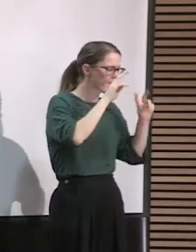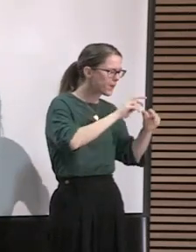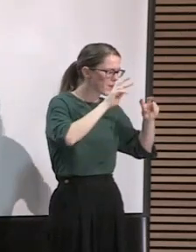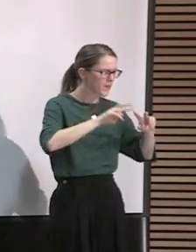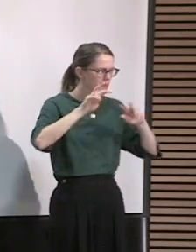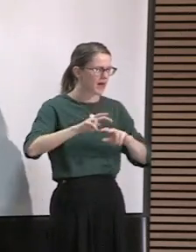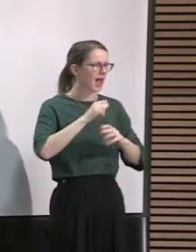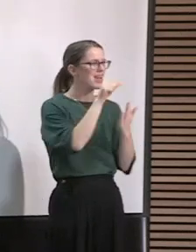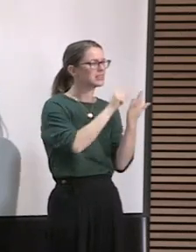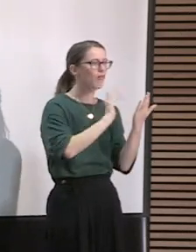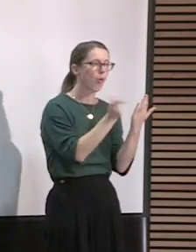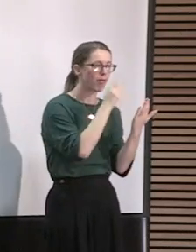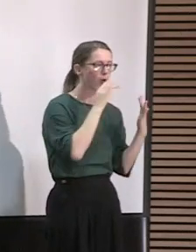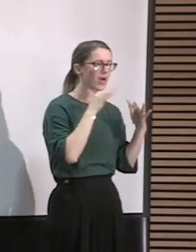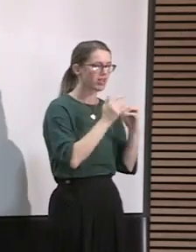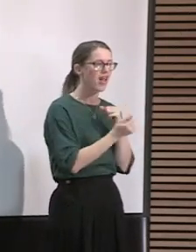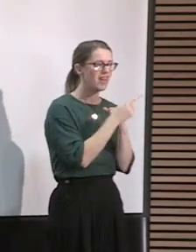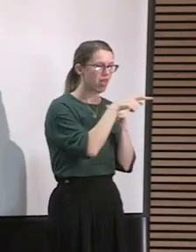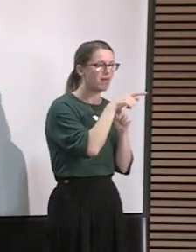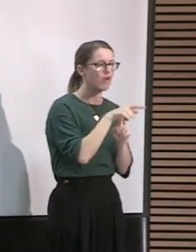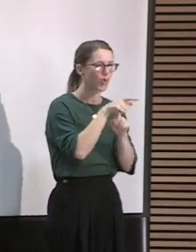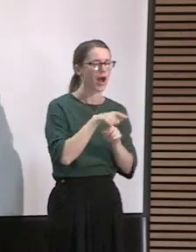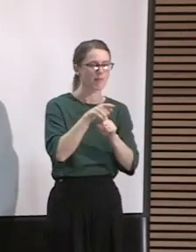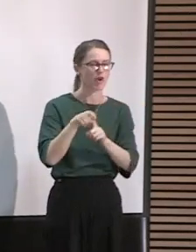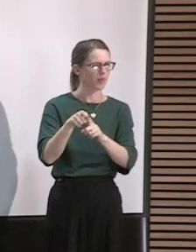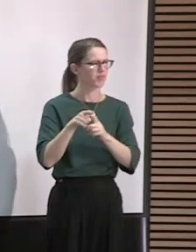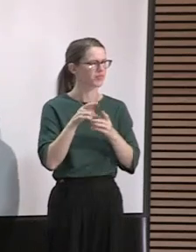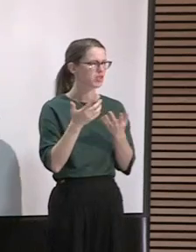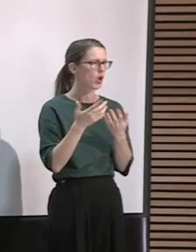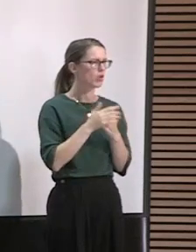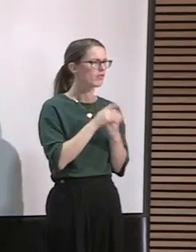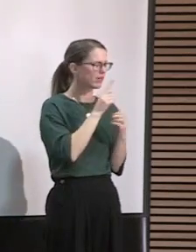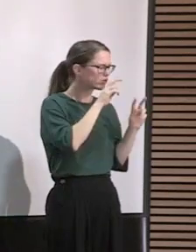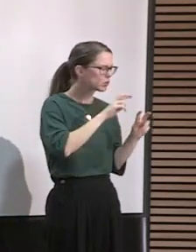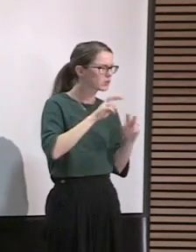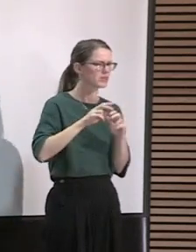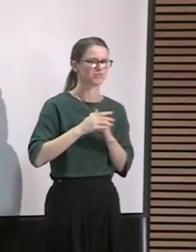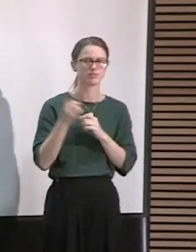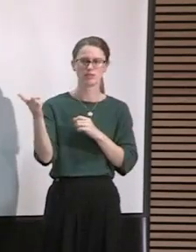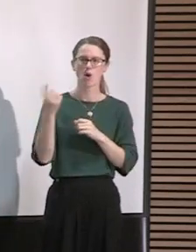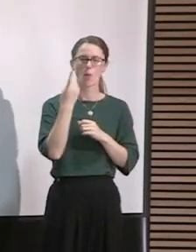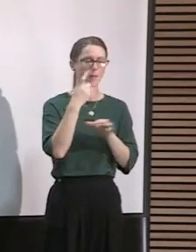that might be - it's right at the boundary of possibility, but I think they're doing a very thorough job. They have a